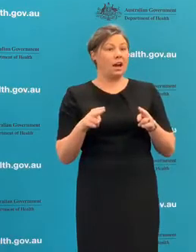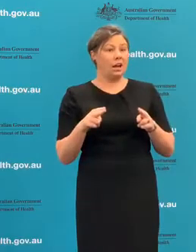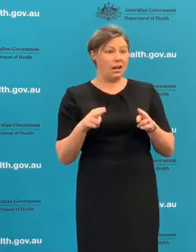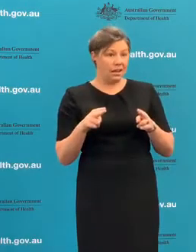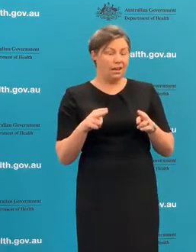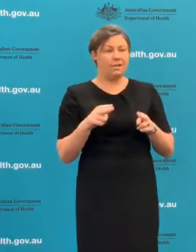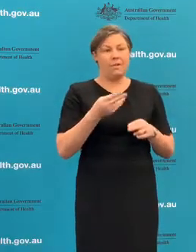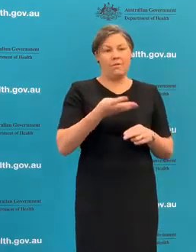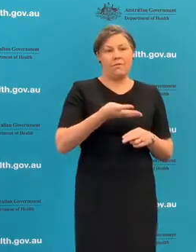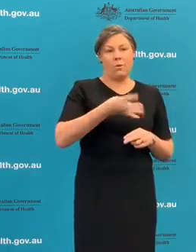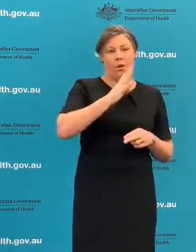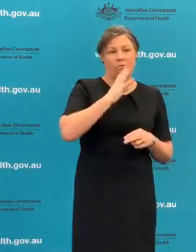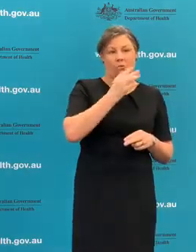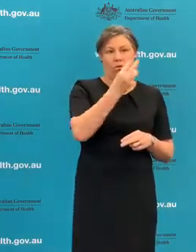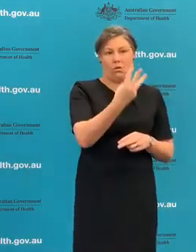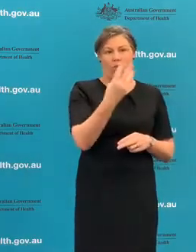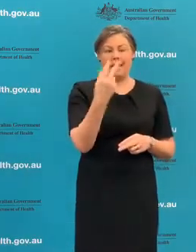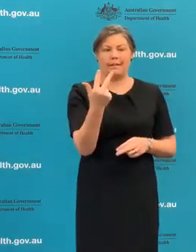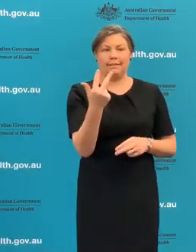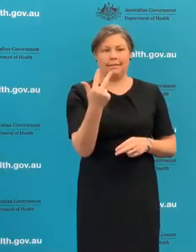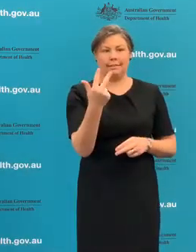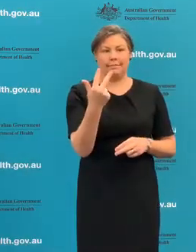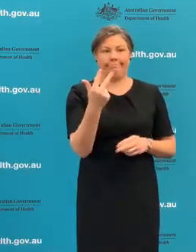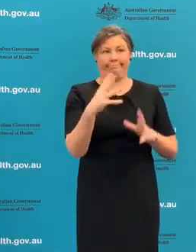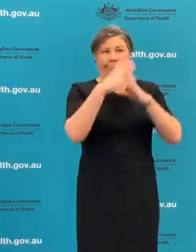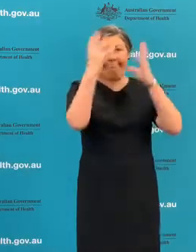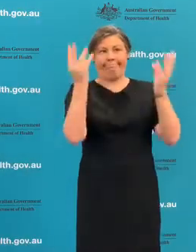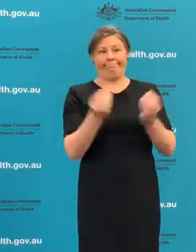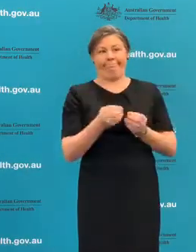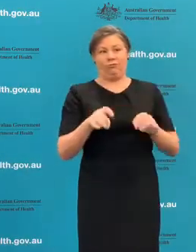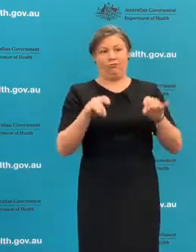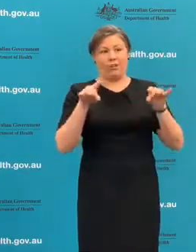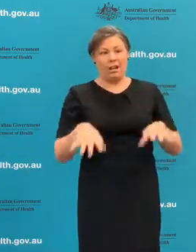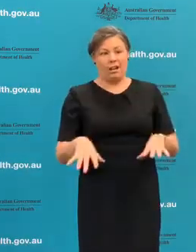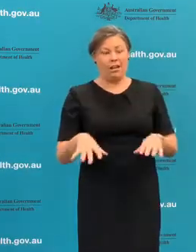to 438. Our thoughts are with those who've lost their lives